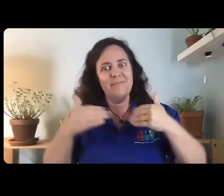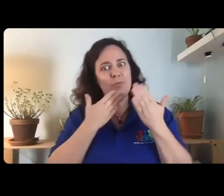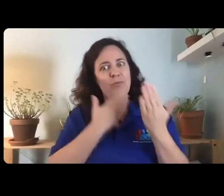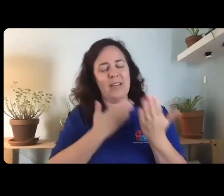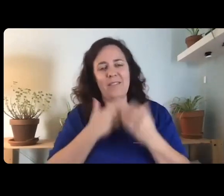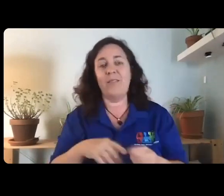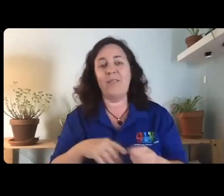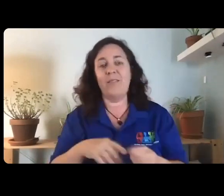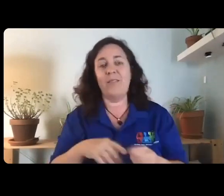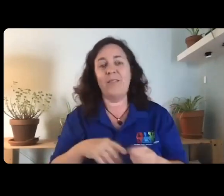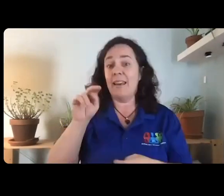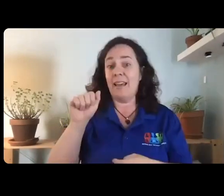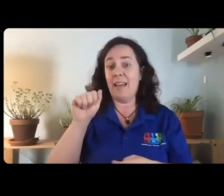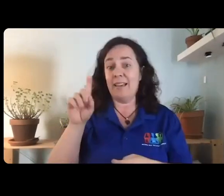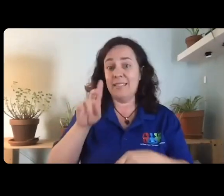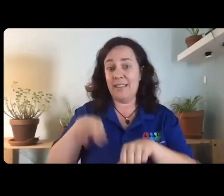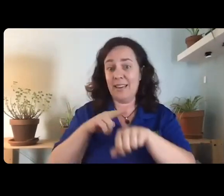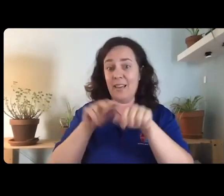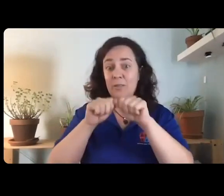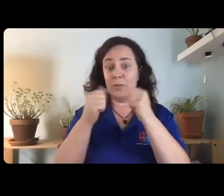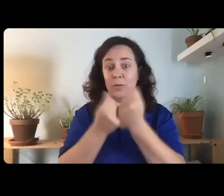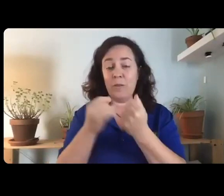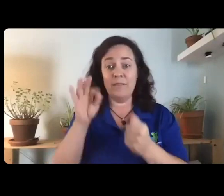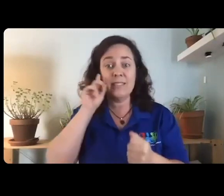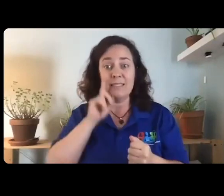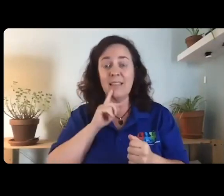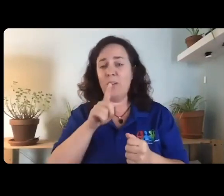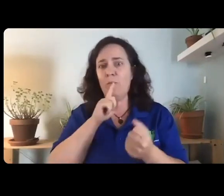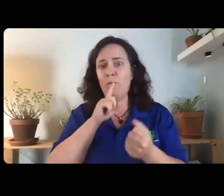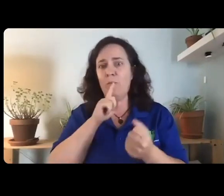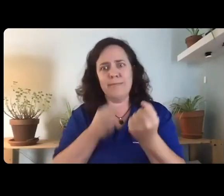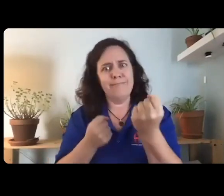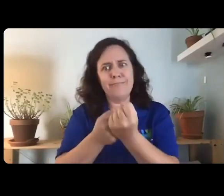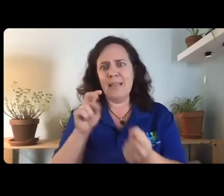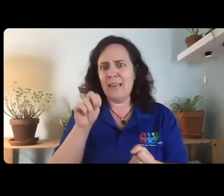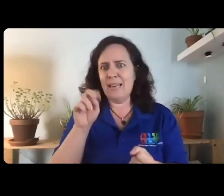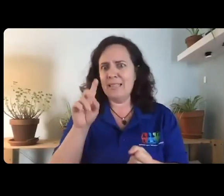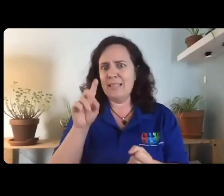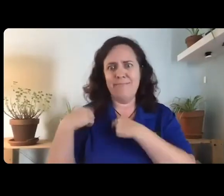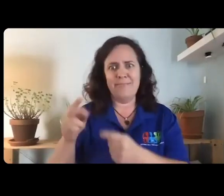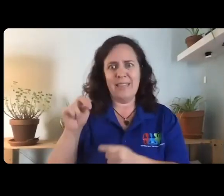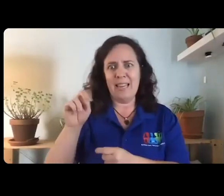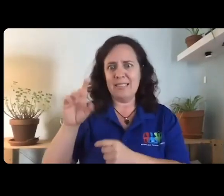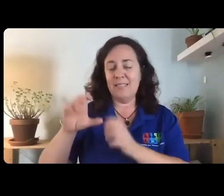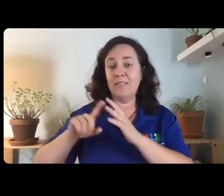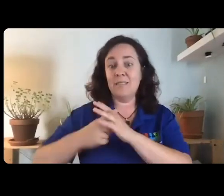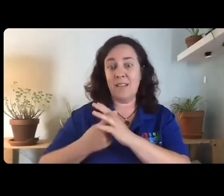So the CSD Learns is wonderfully supportive with their behind the scenes work.